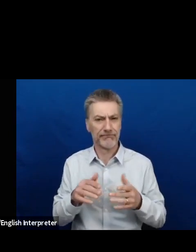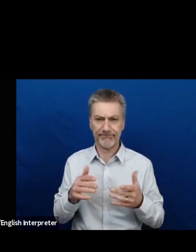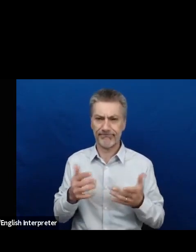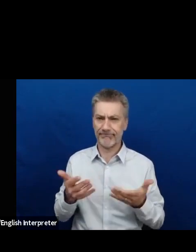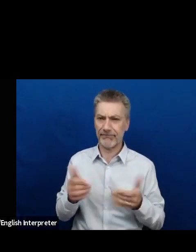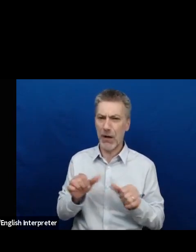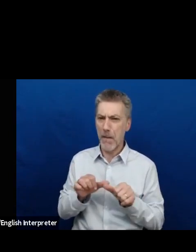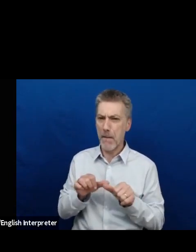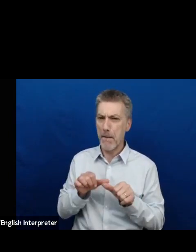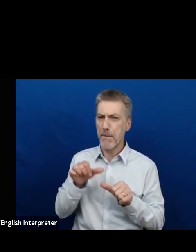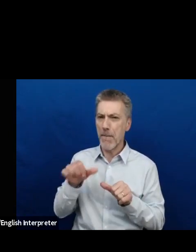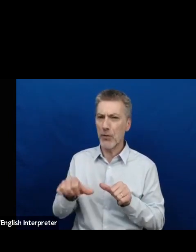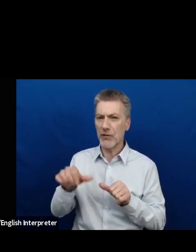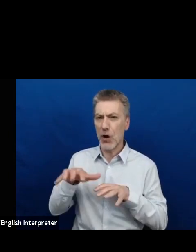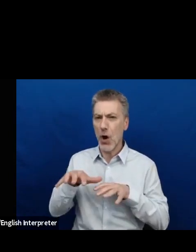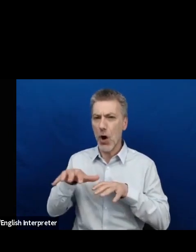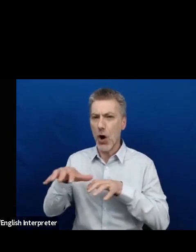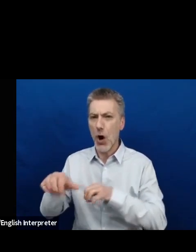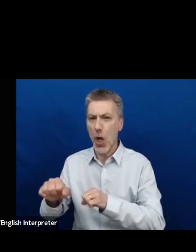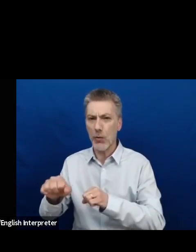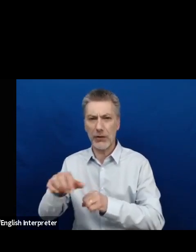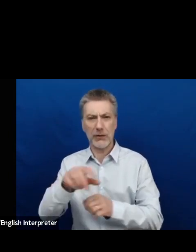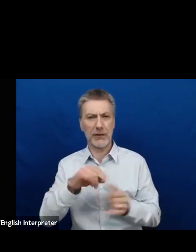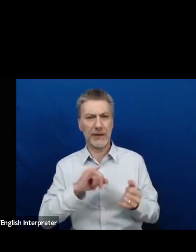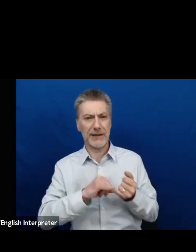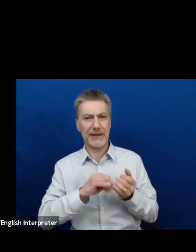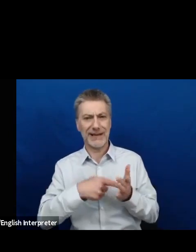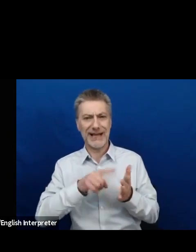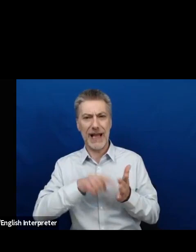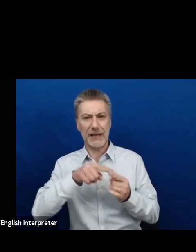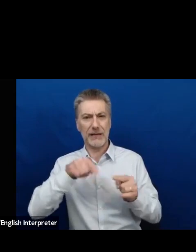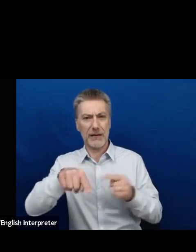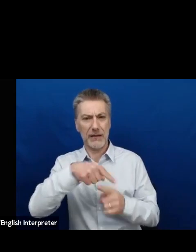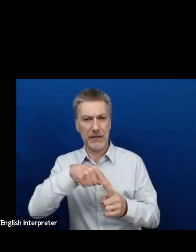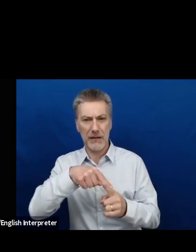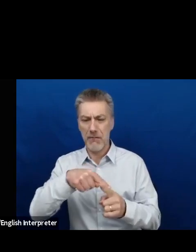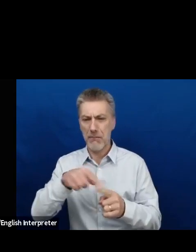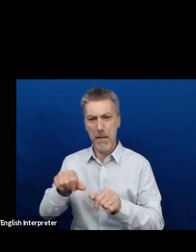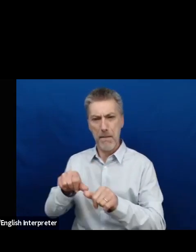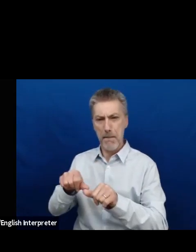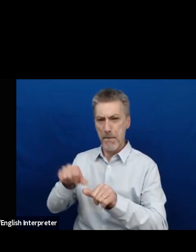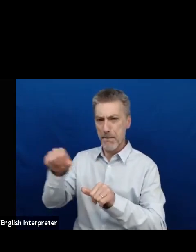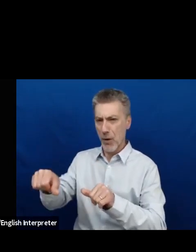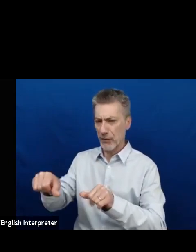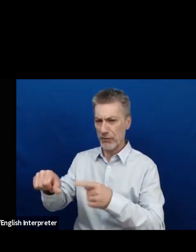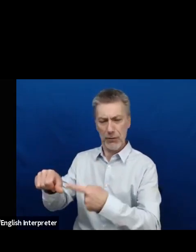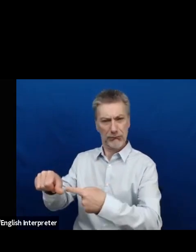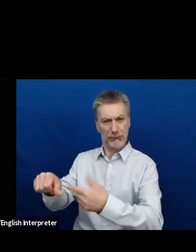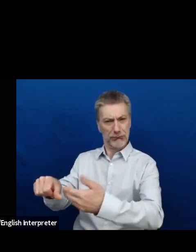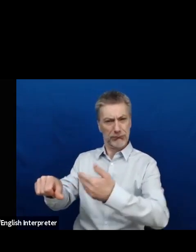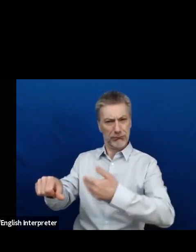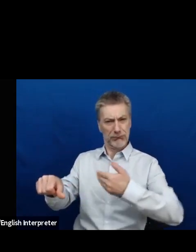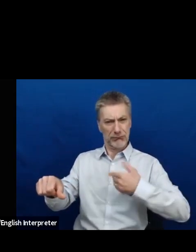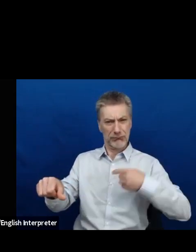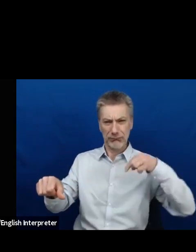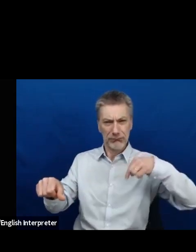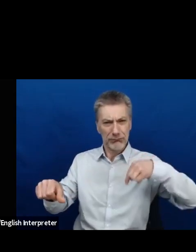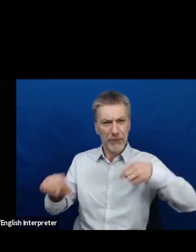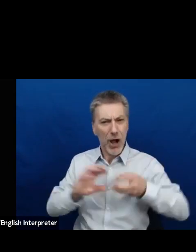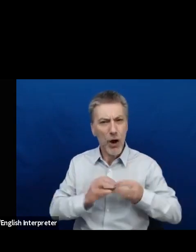established by the Germany and Italy in the late nineteenth century. These formations were